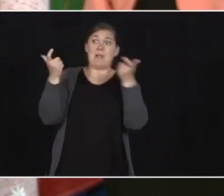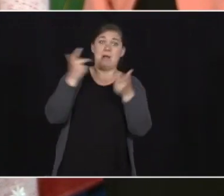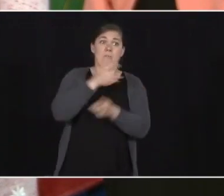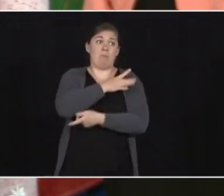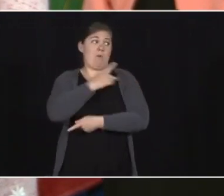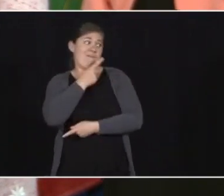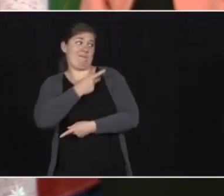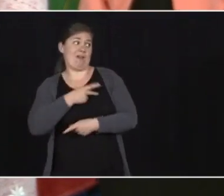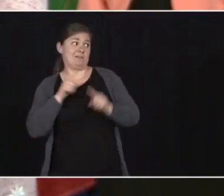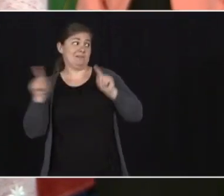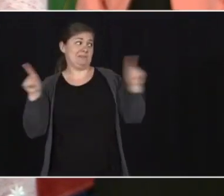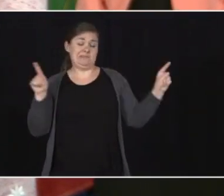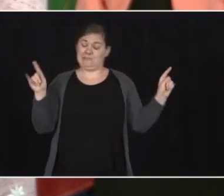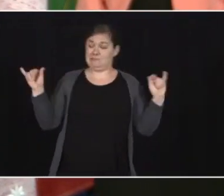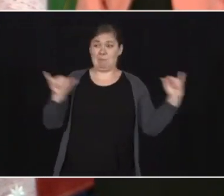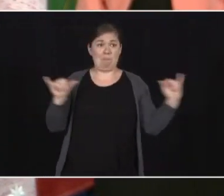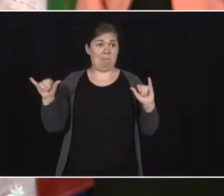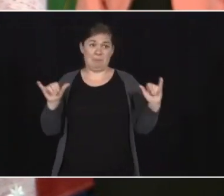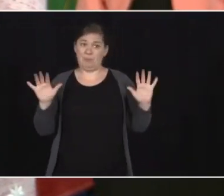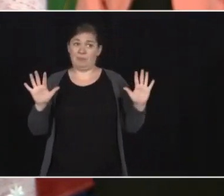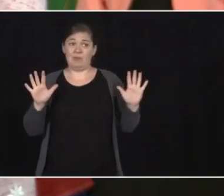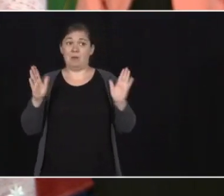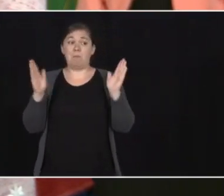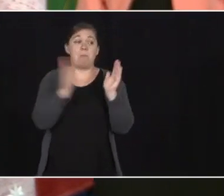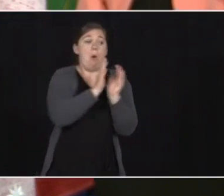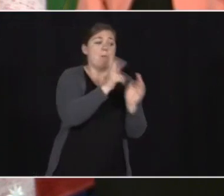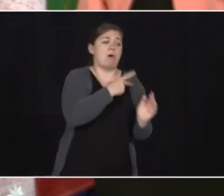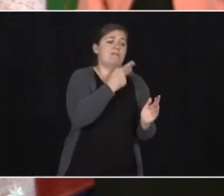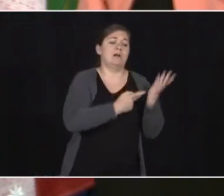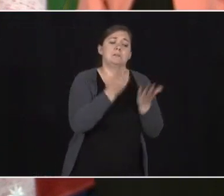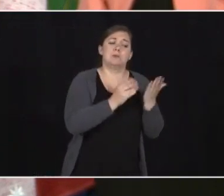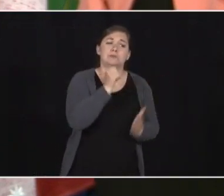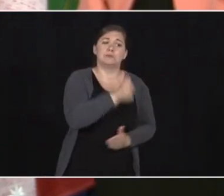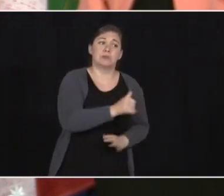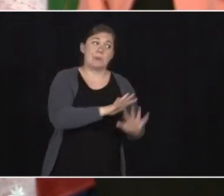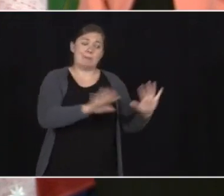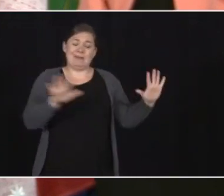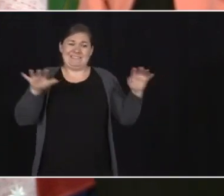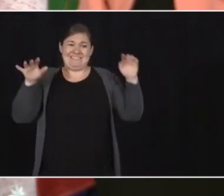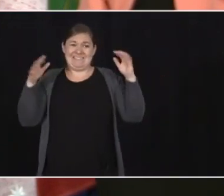Not so much the small ones, but the large ones. We need a system standard